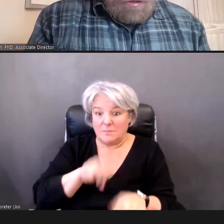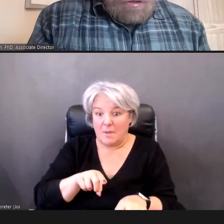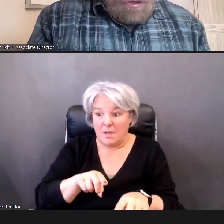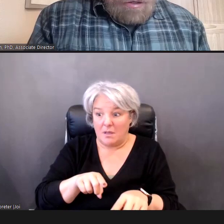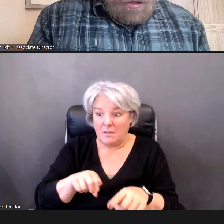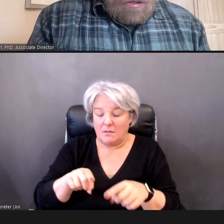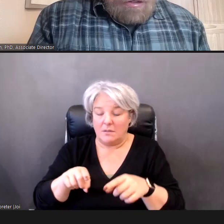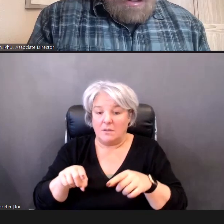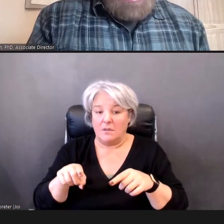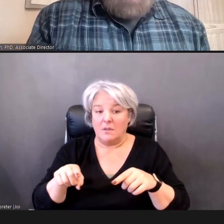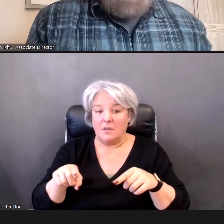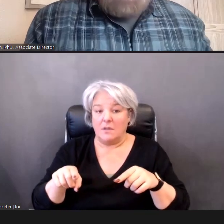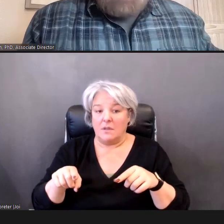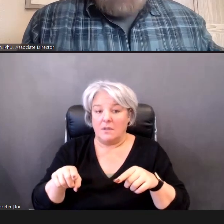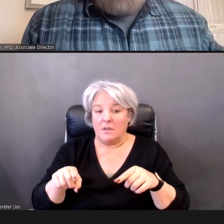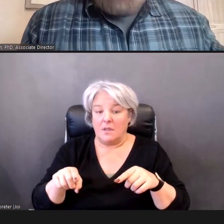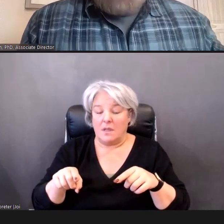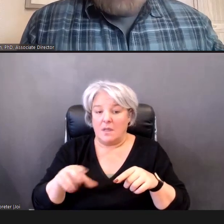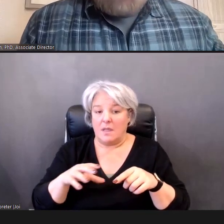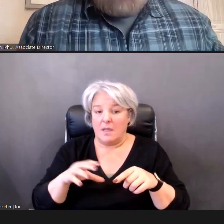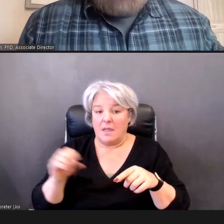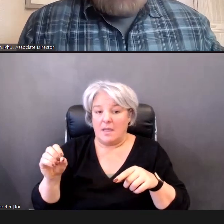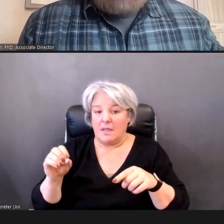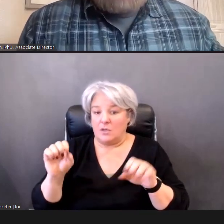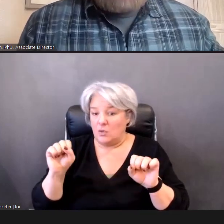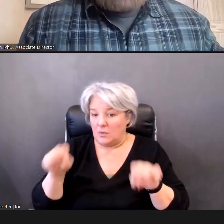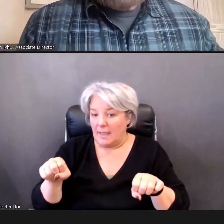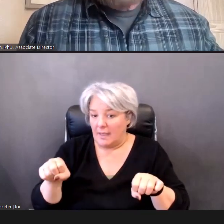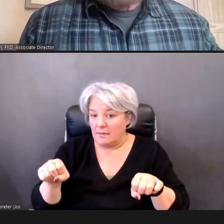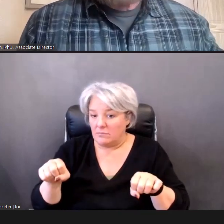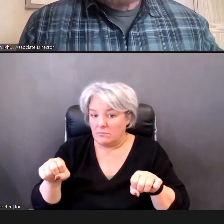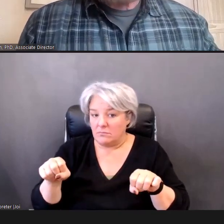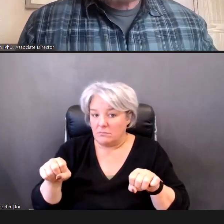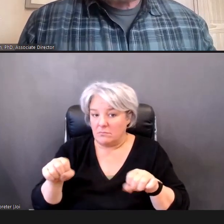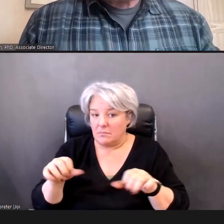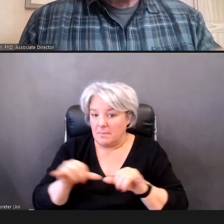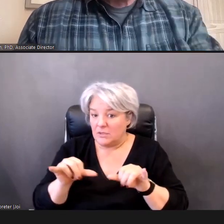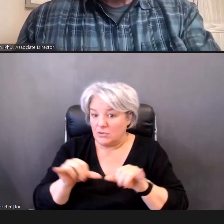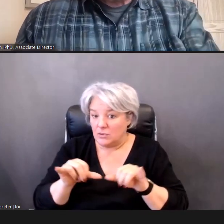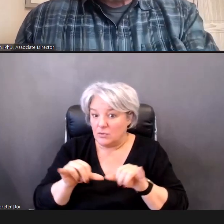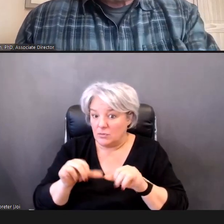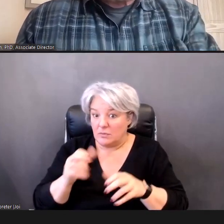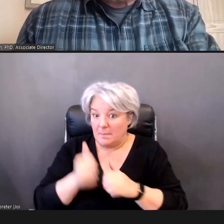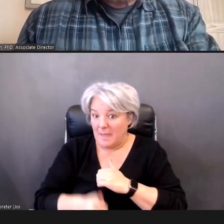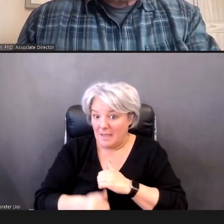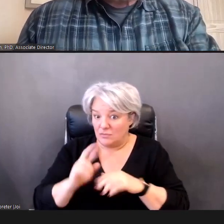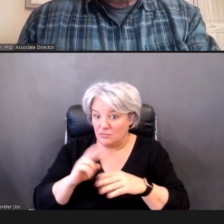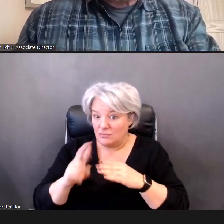it and it's um able to uh measure that